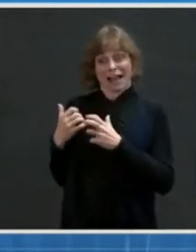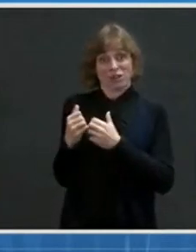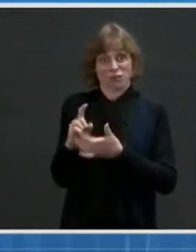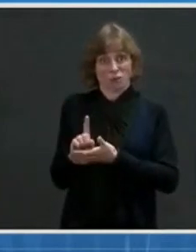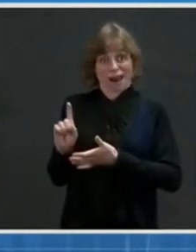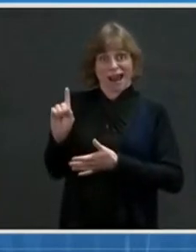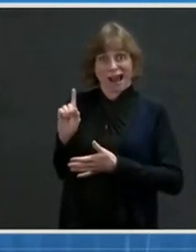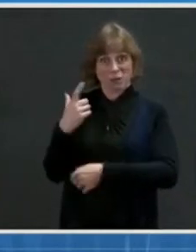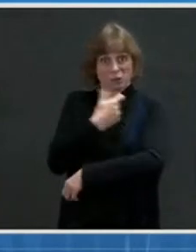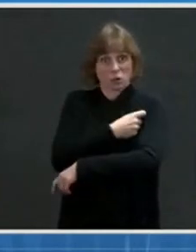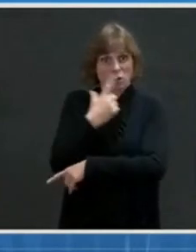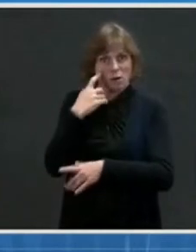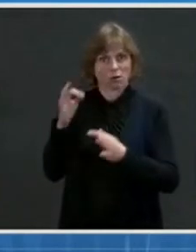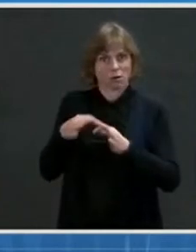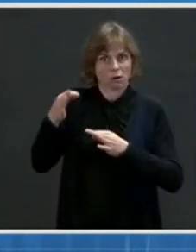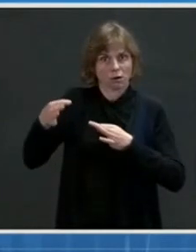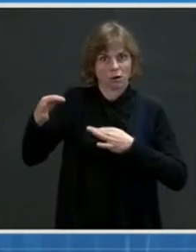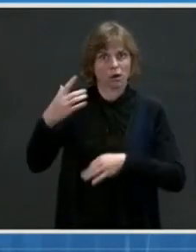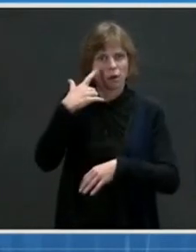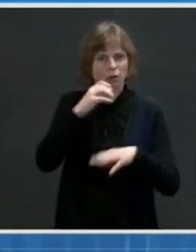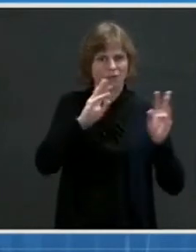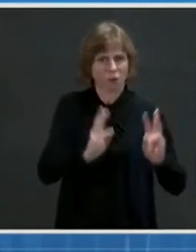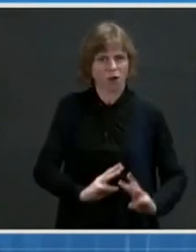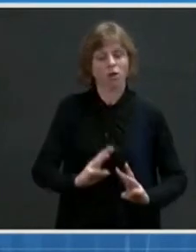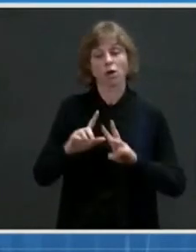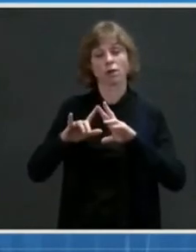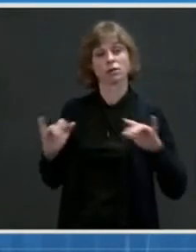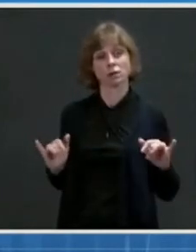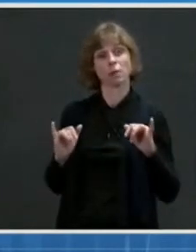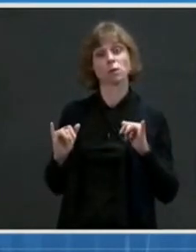THIS IS A COMBINATION OF CATCH UP FROM LAST WEEK'S DOSES THAT